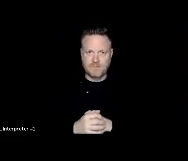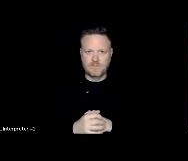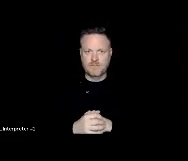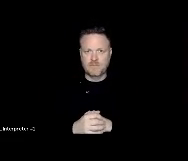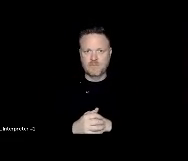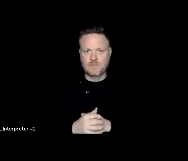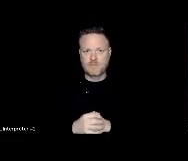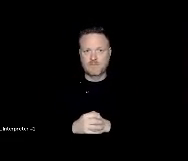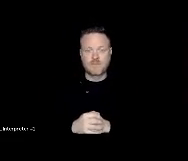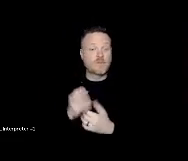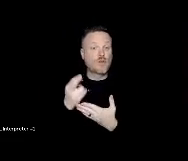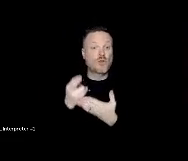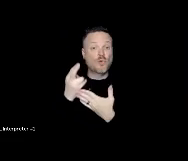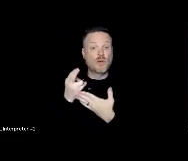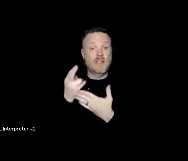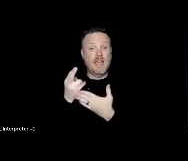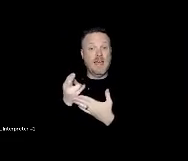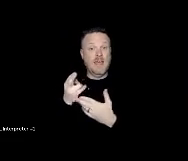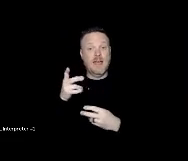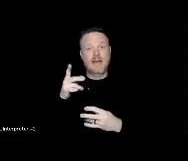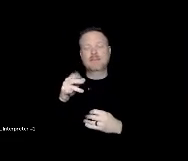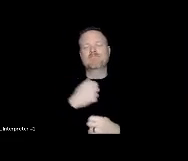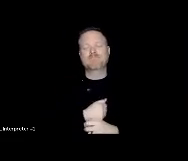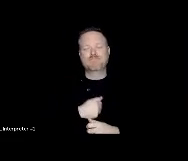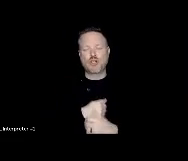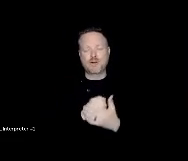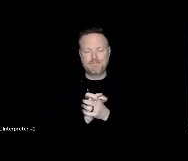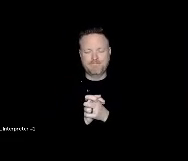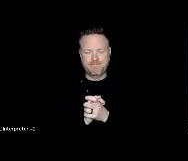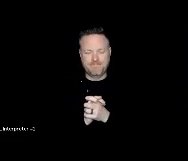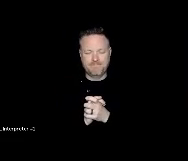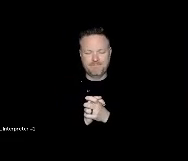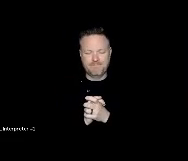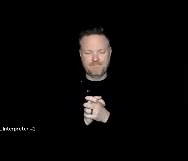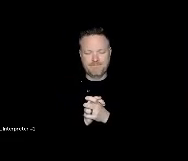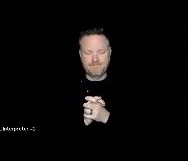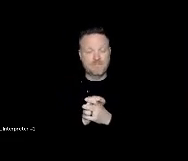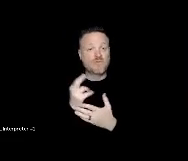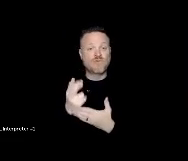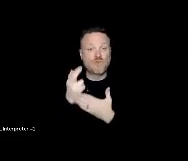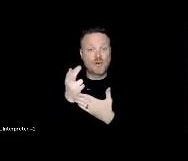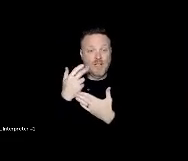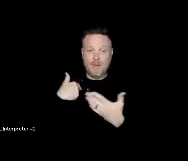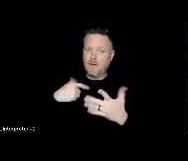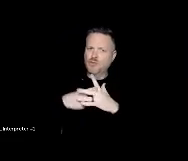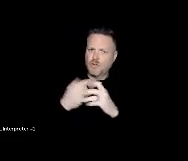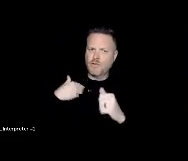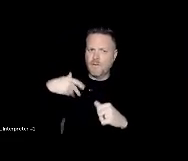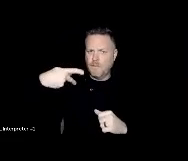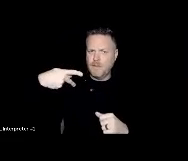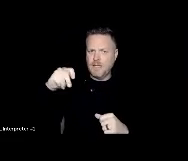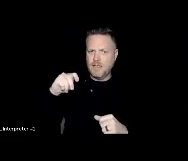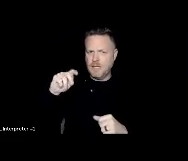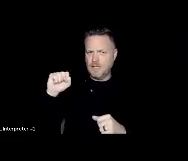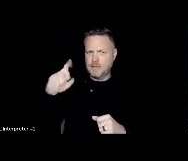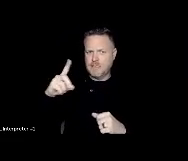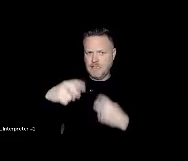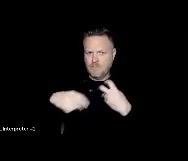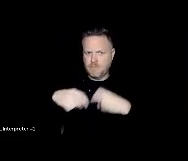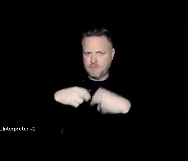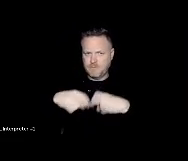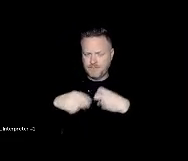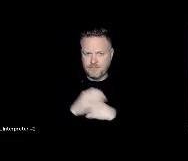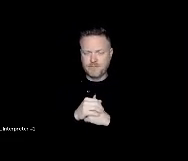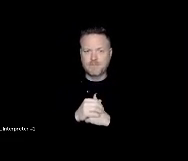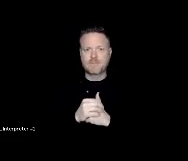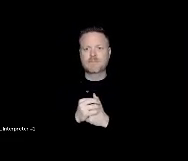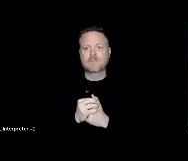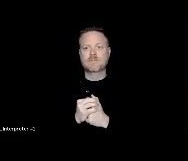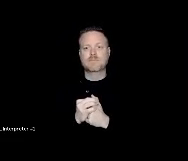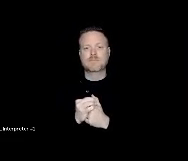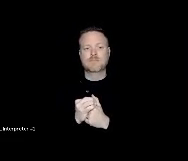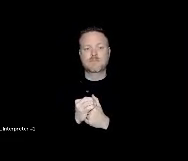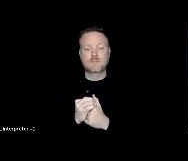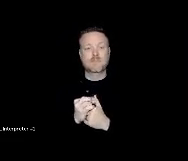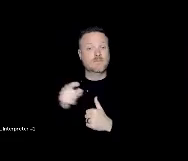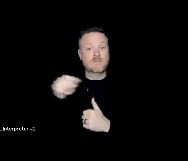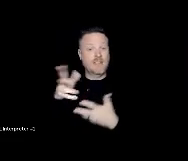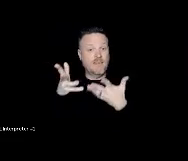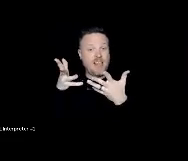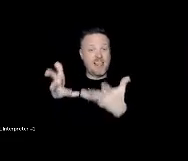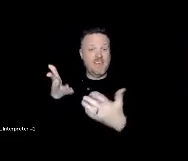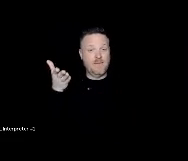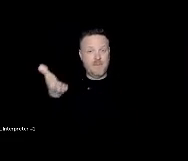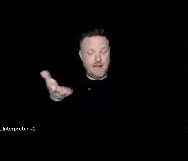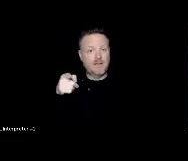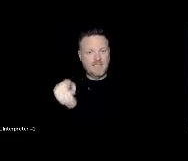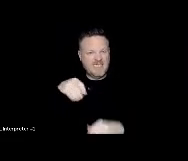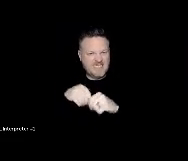Rehab is where I started having PTSD problems. They leave him there. He is in a room. He is in